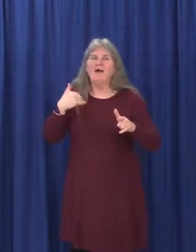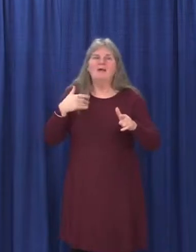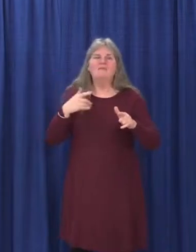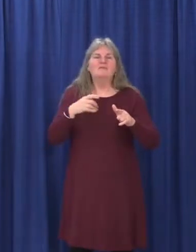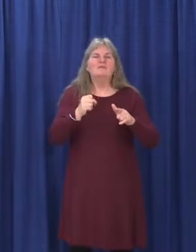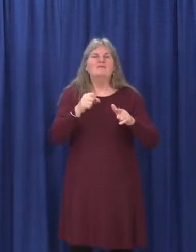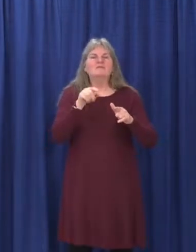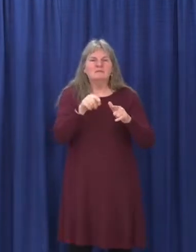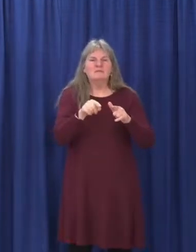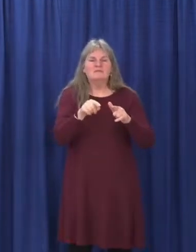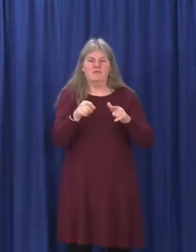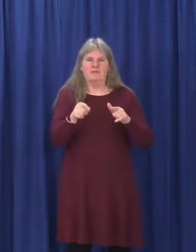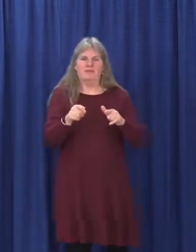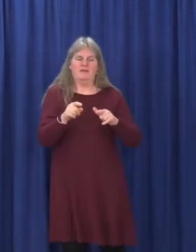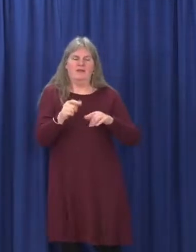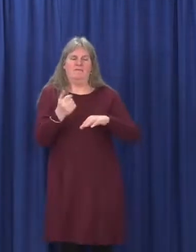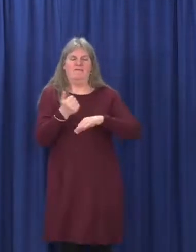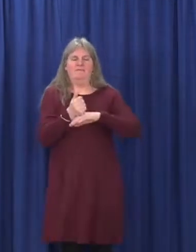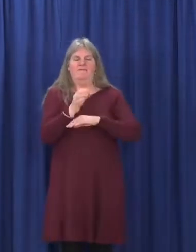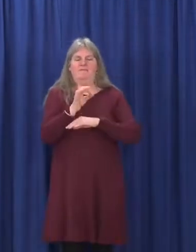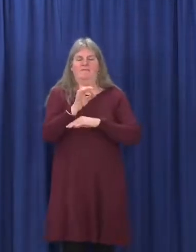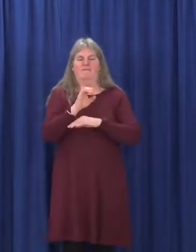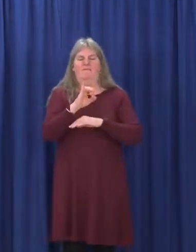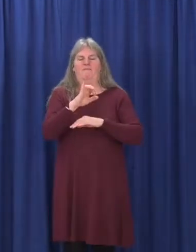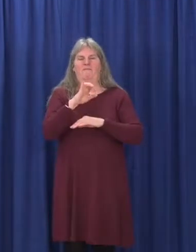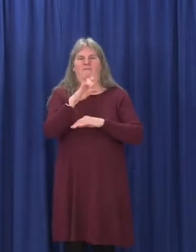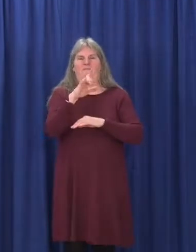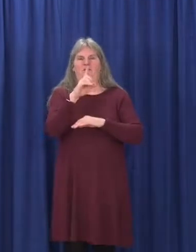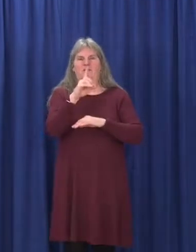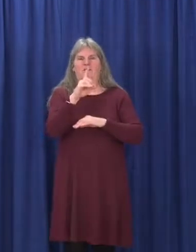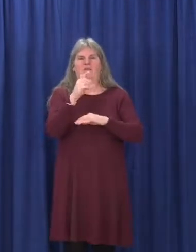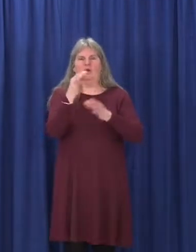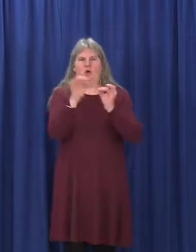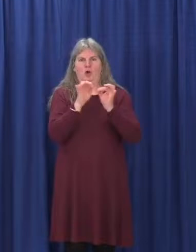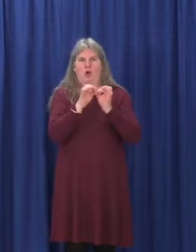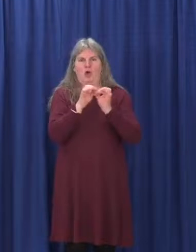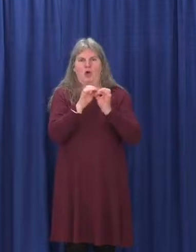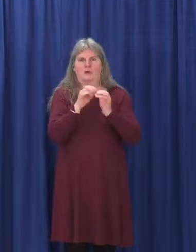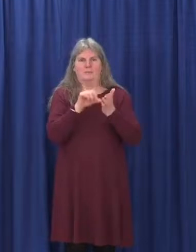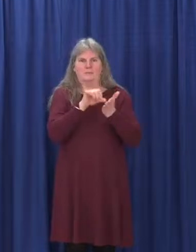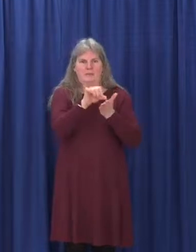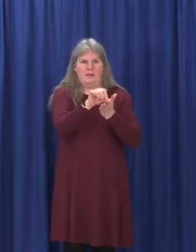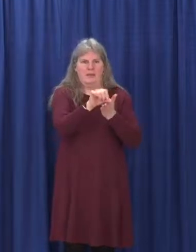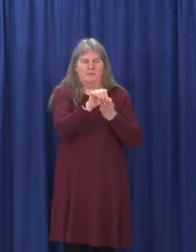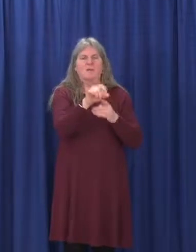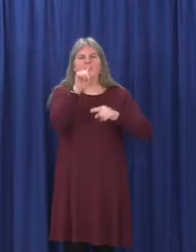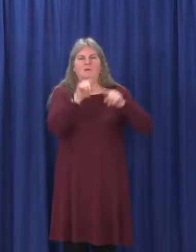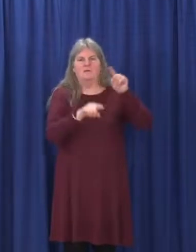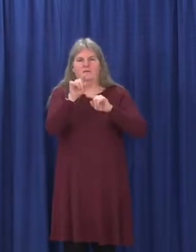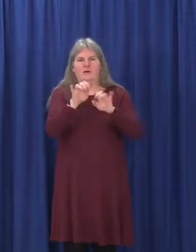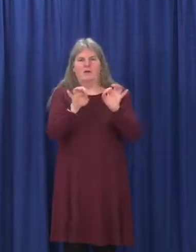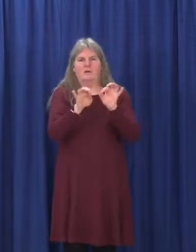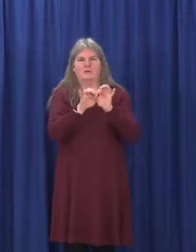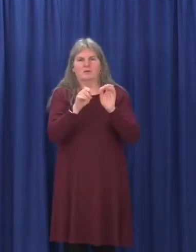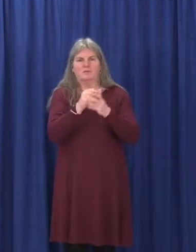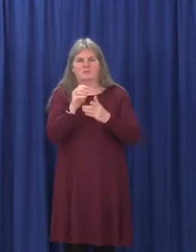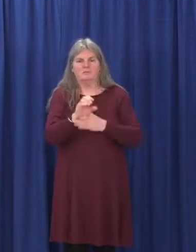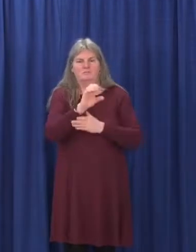we've got our-- the fixed costs that are identified that we can cover, but we also have variable costs that are there, as well. Such things, as well--